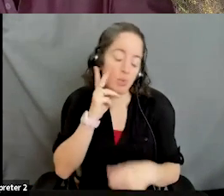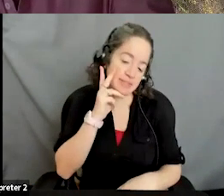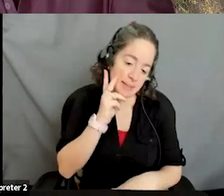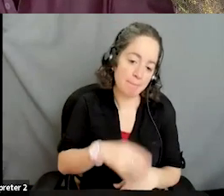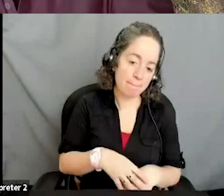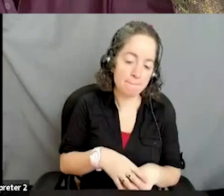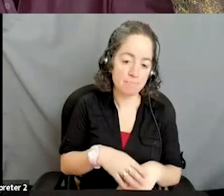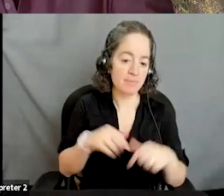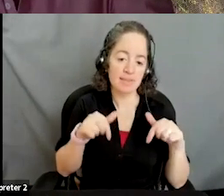This won't be the last of it.